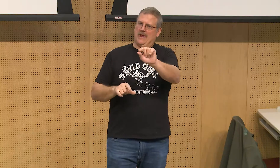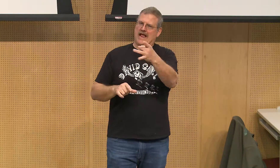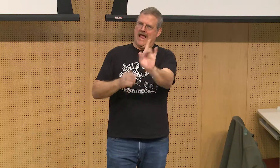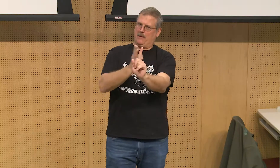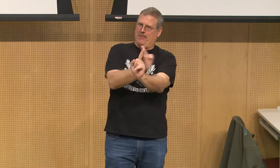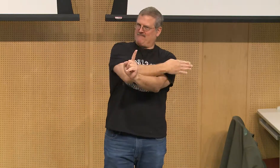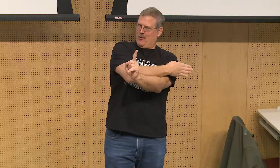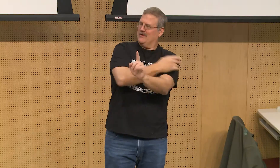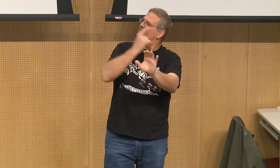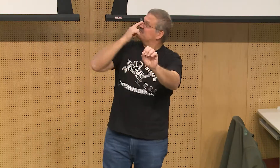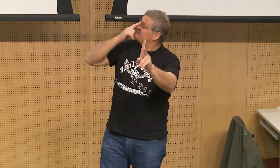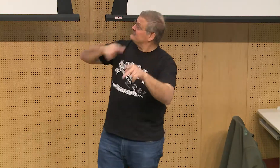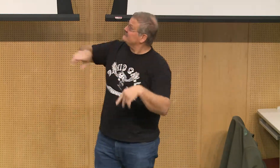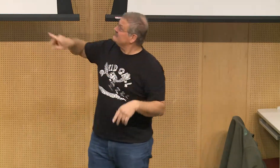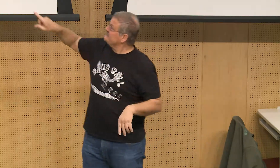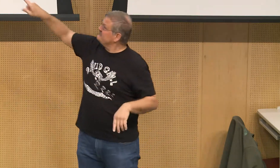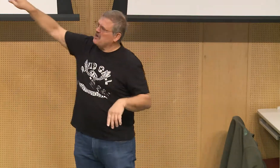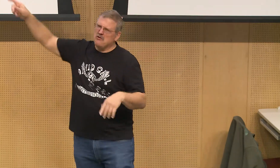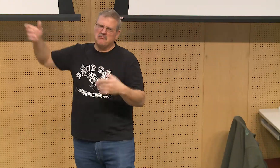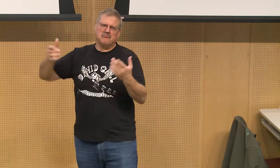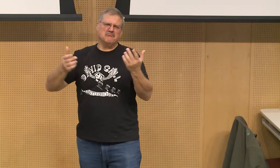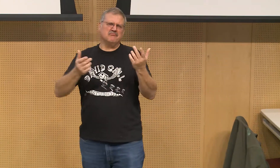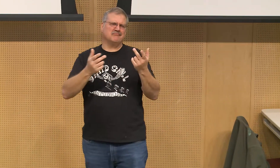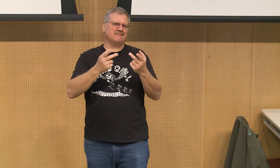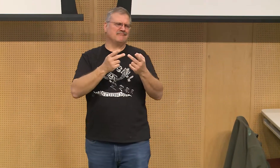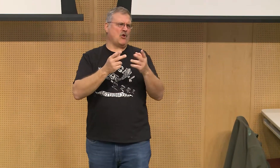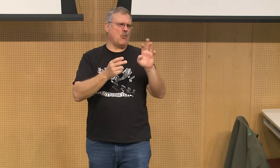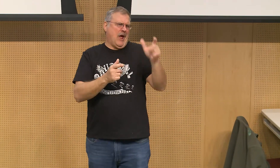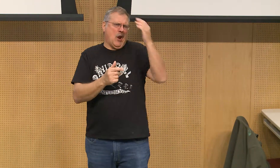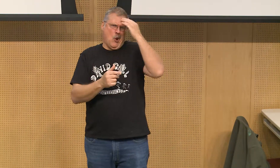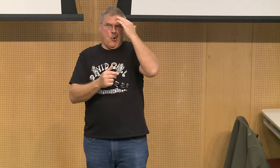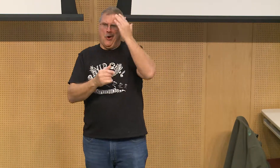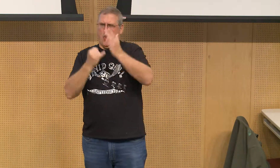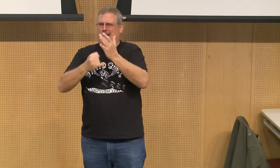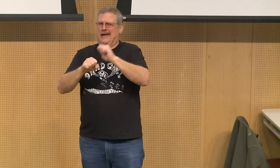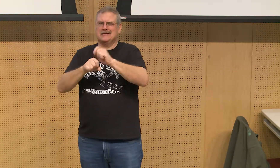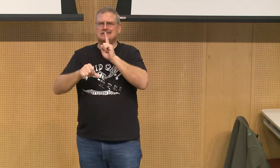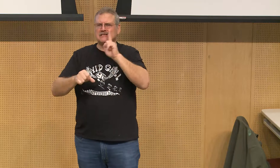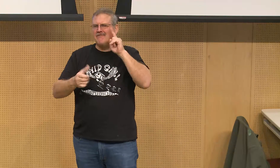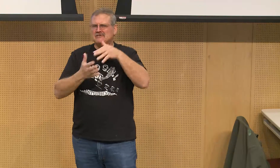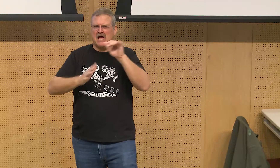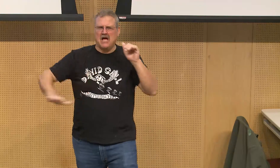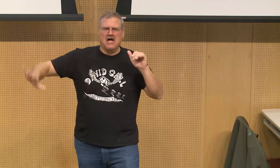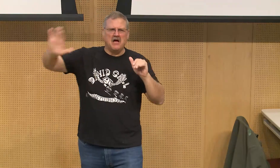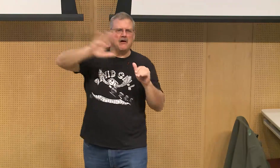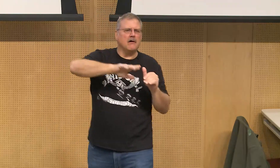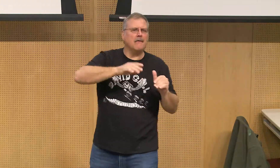This was done before 2018, so I hand-rolled this piece. I didn't have that expensive piece of equipment, but this,